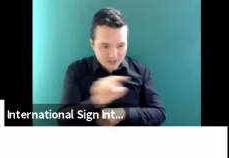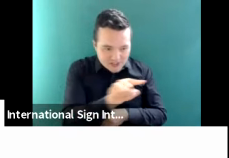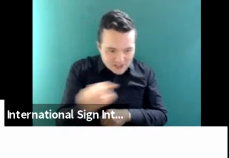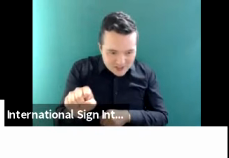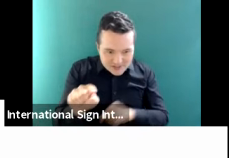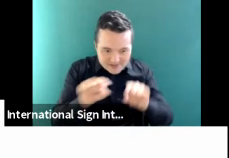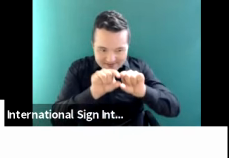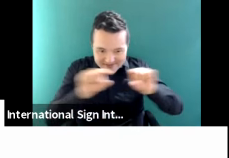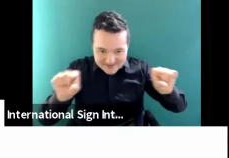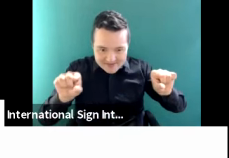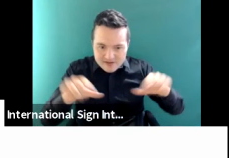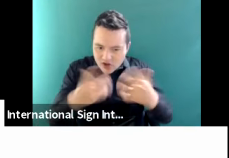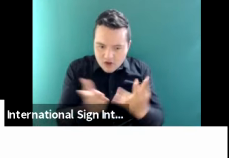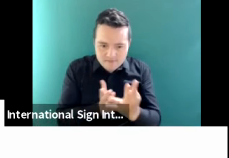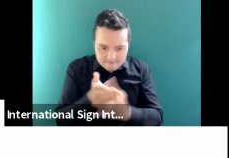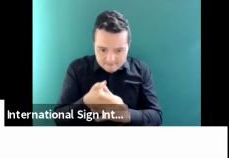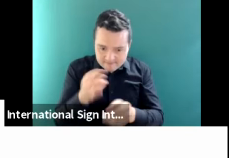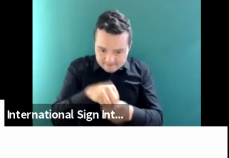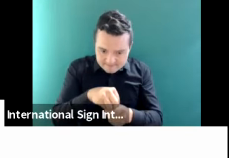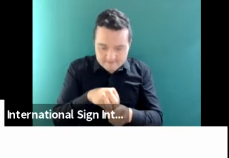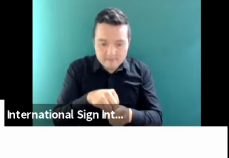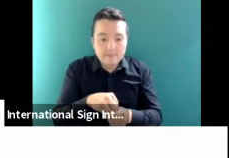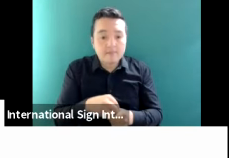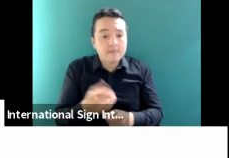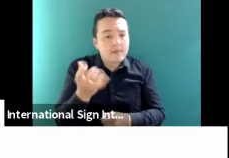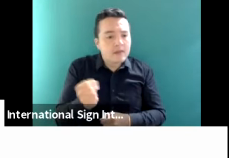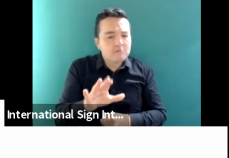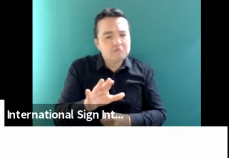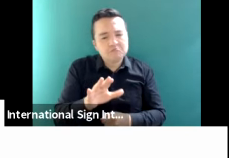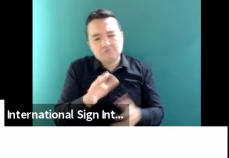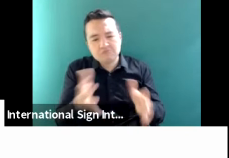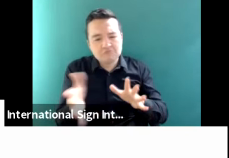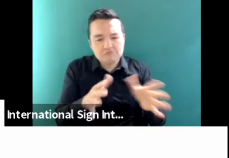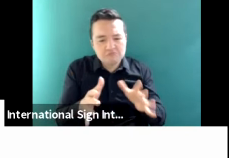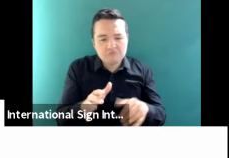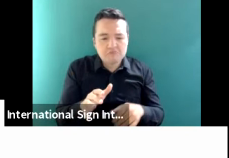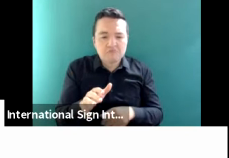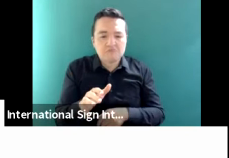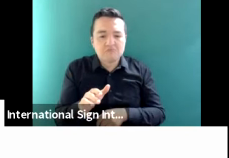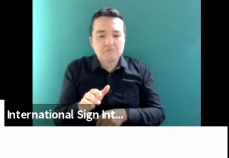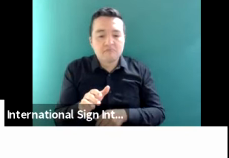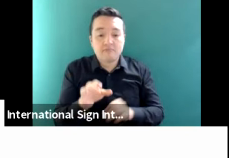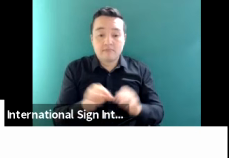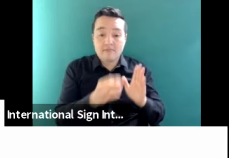Similarly, countries with the definition of accessibility that reflects - - that includes ICT's and transportation is now up to 61 percent.